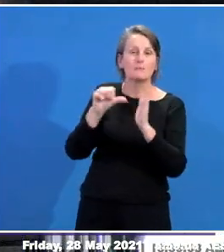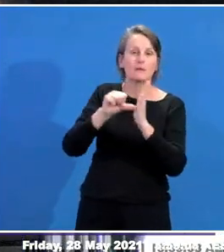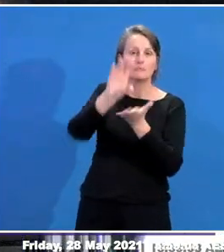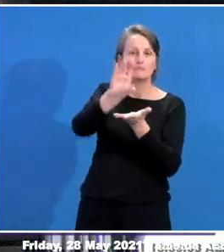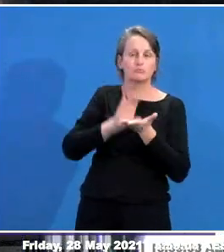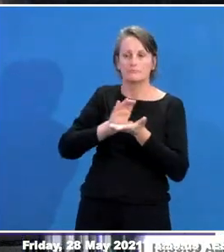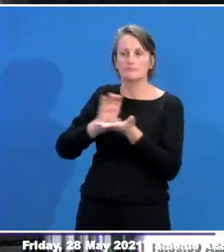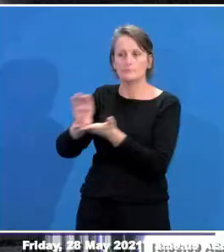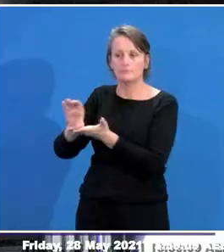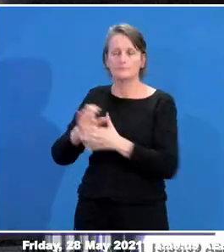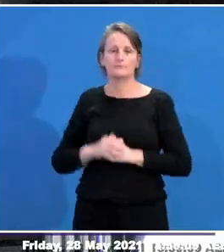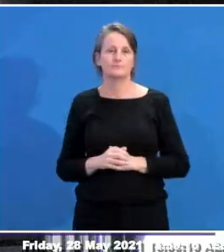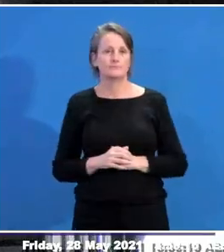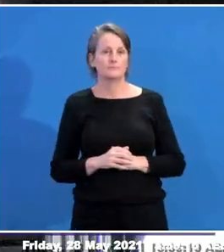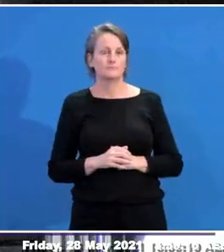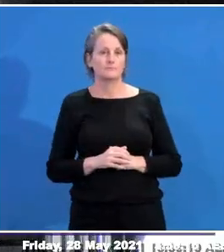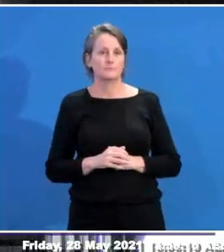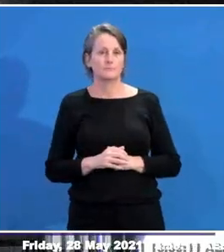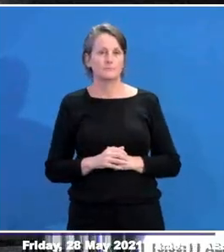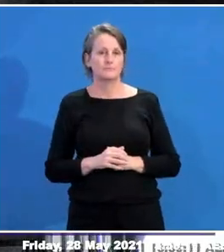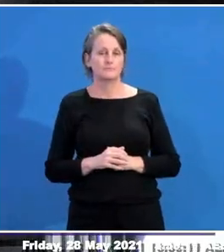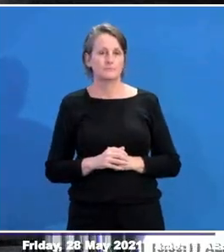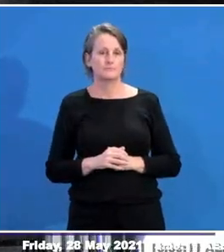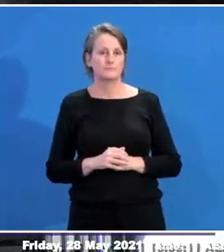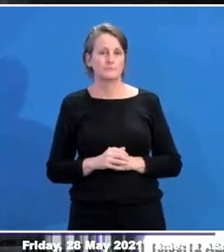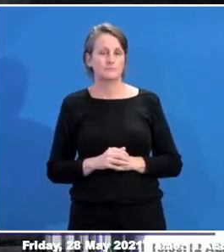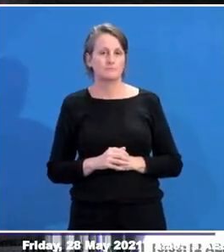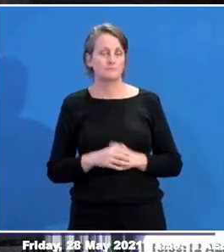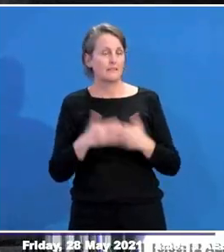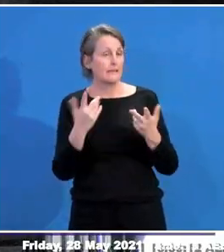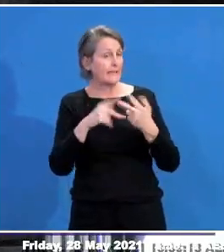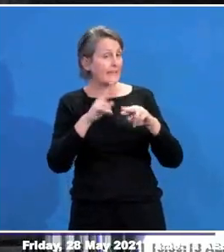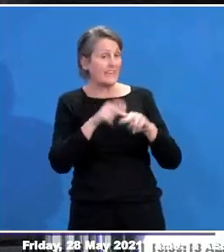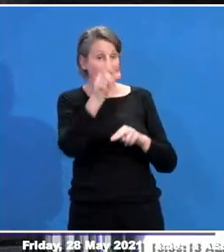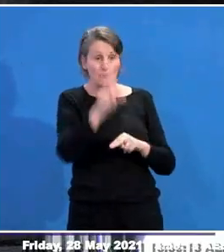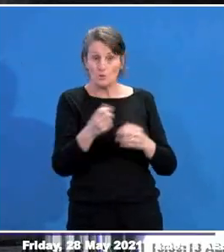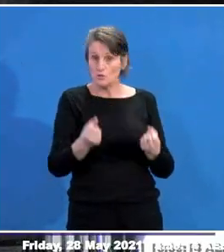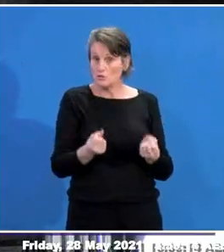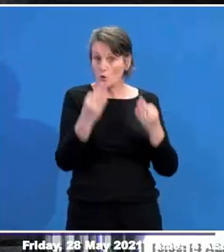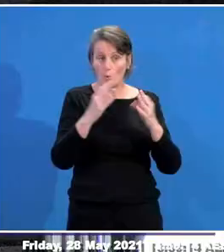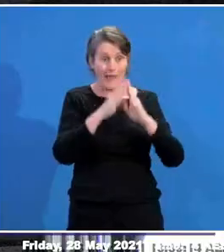What about someone who doesn't have a home? Is there a category of funding for that person?